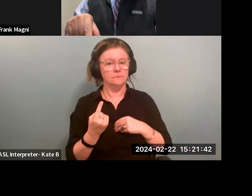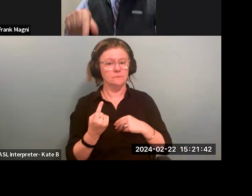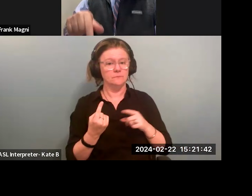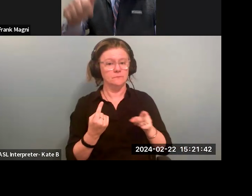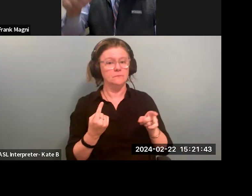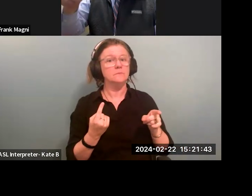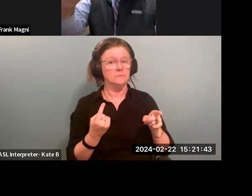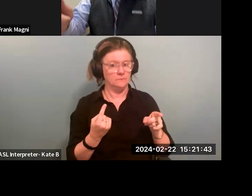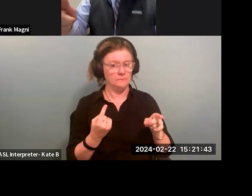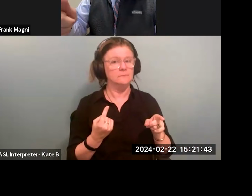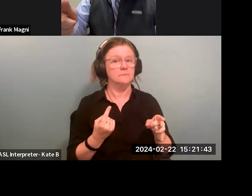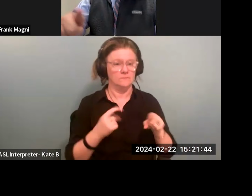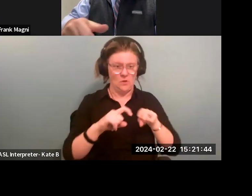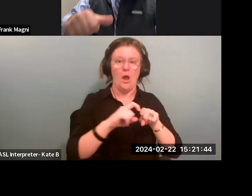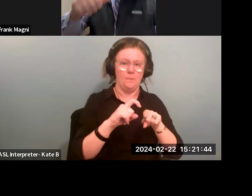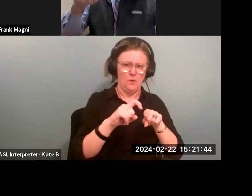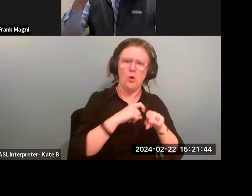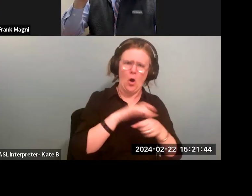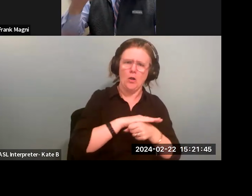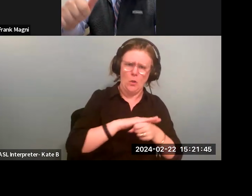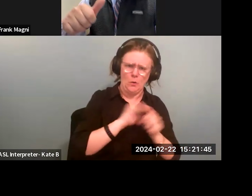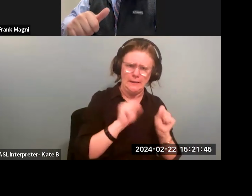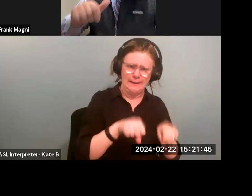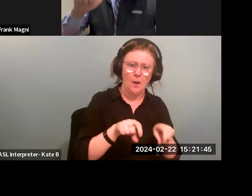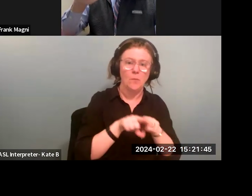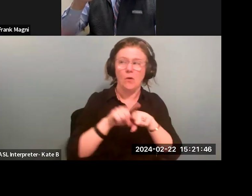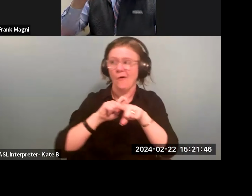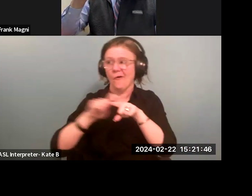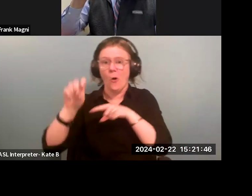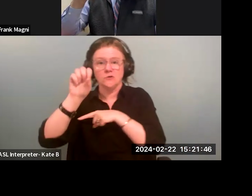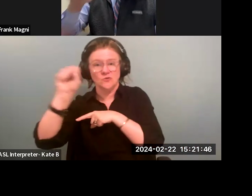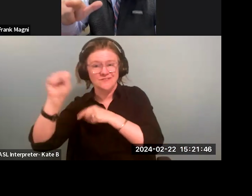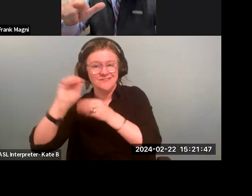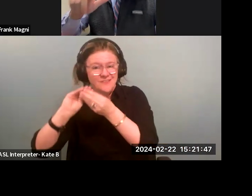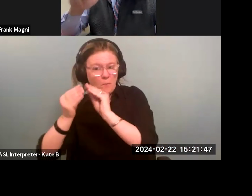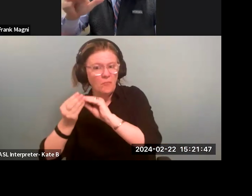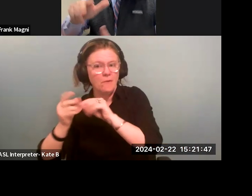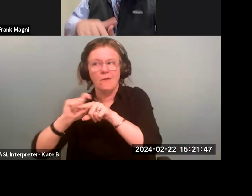and as we recommend, the state lines, the federal lines